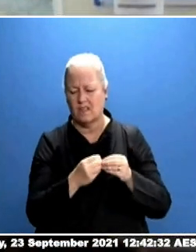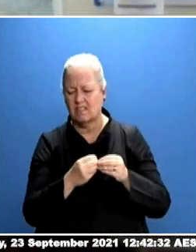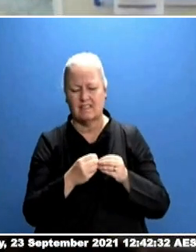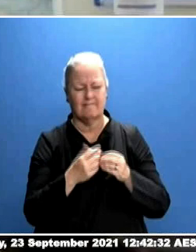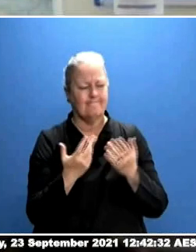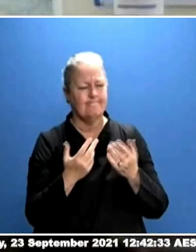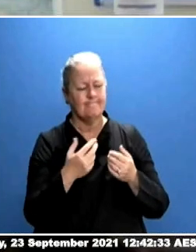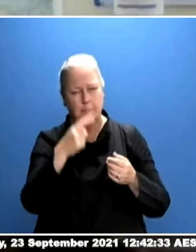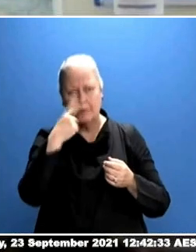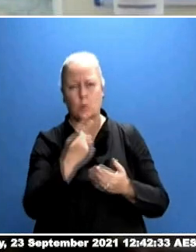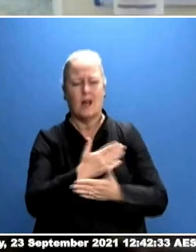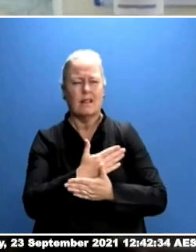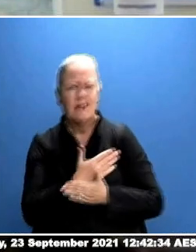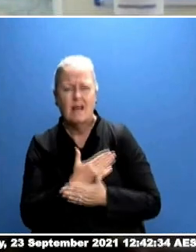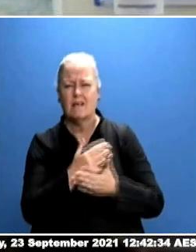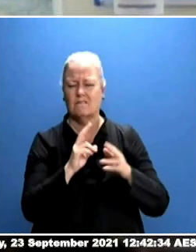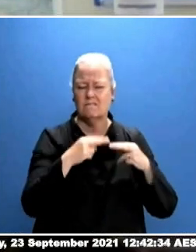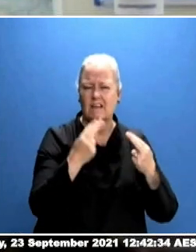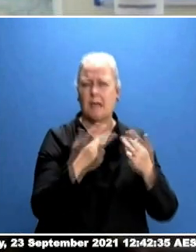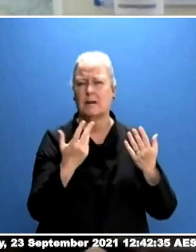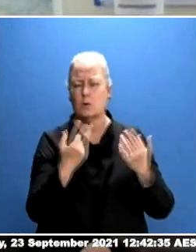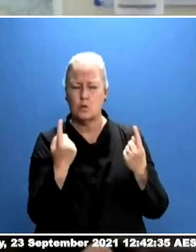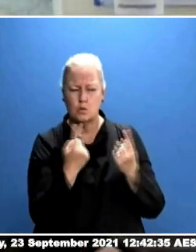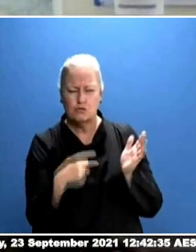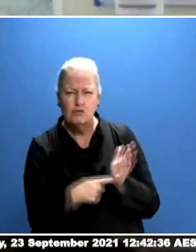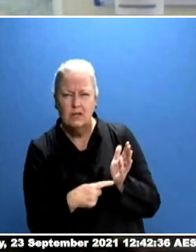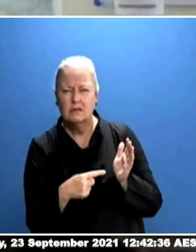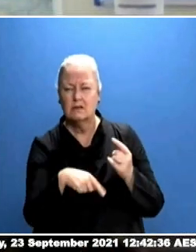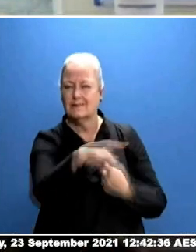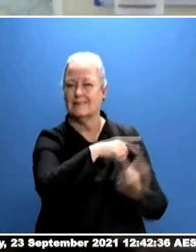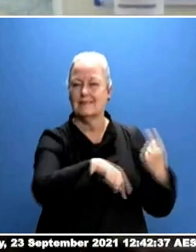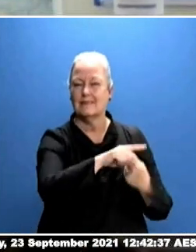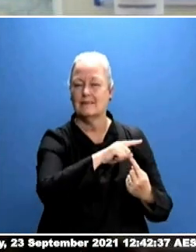Those are the sort of children that we would anticipate will end